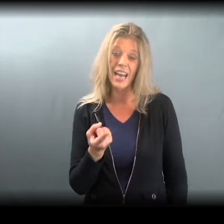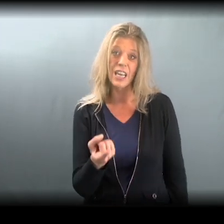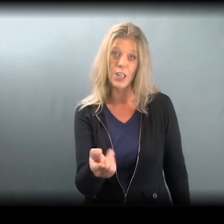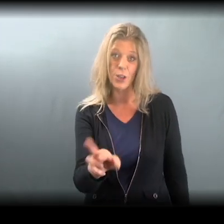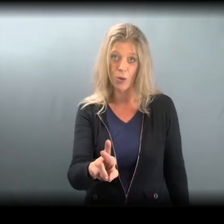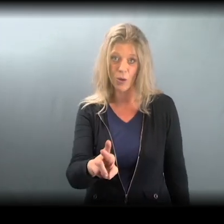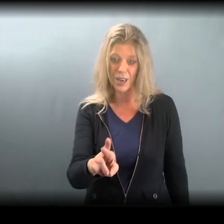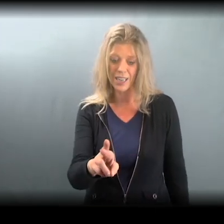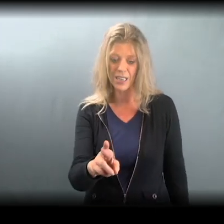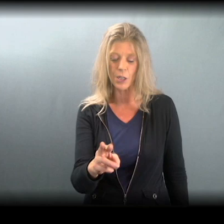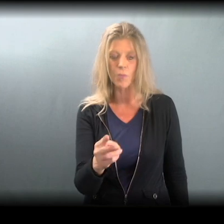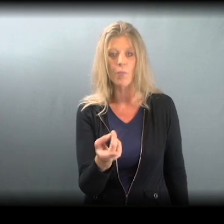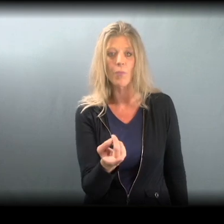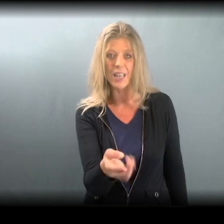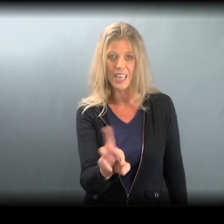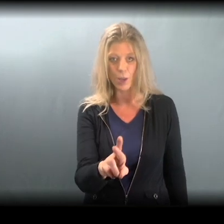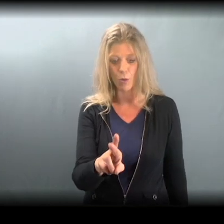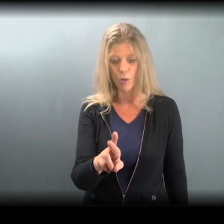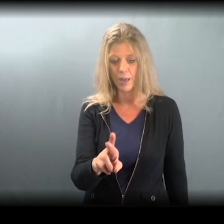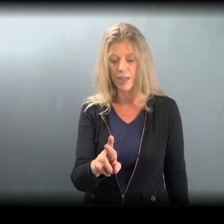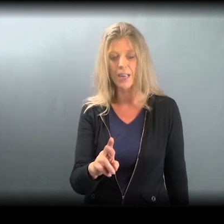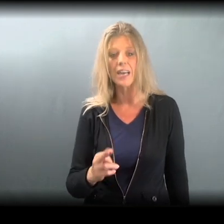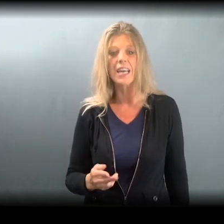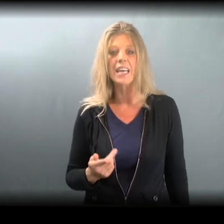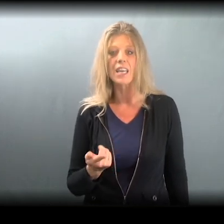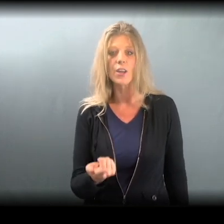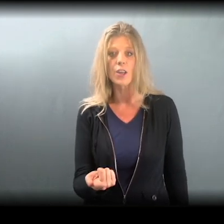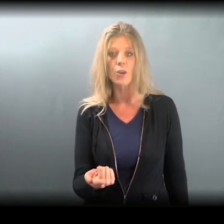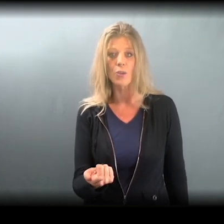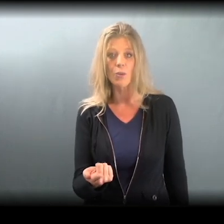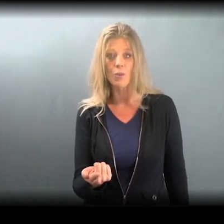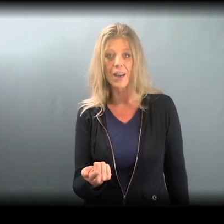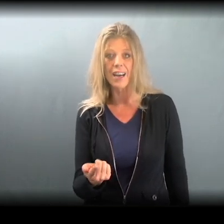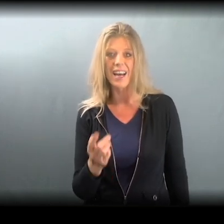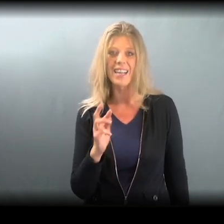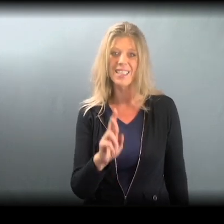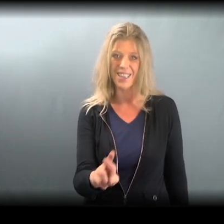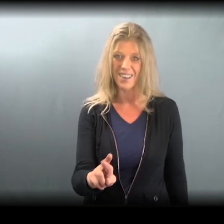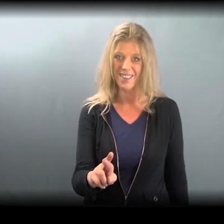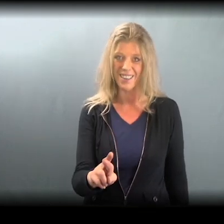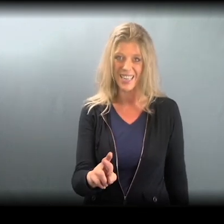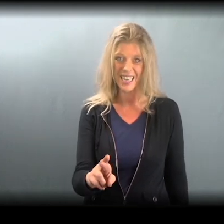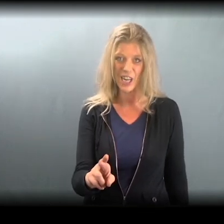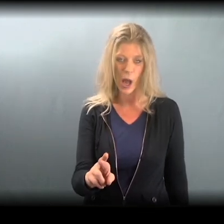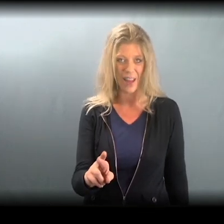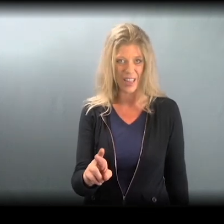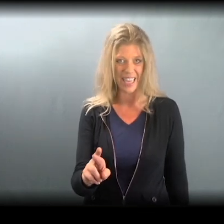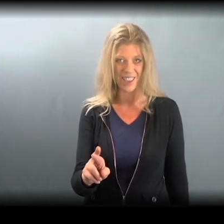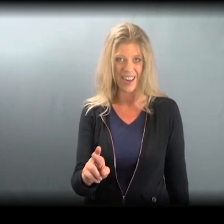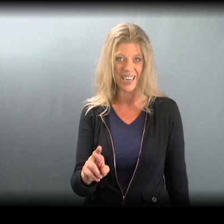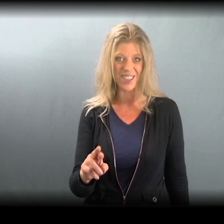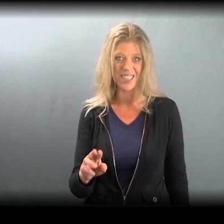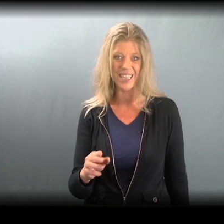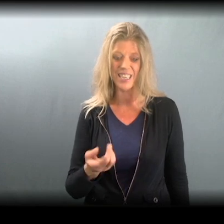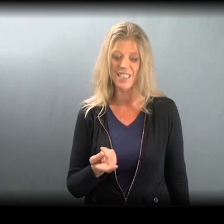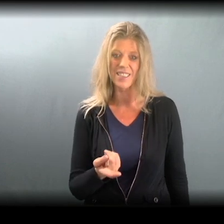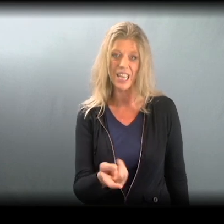YOU'RE YOU and ARE, and the contraction is